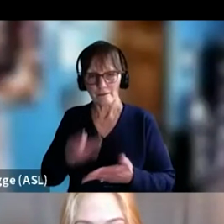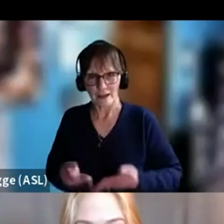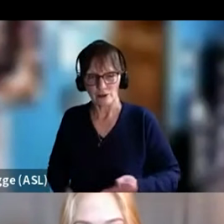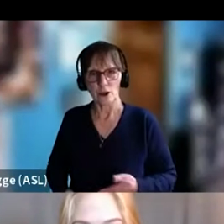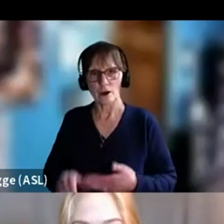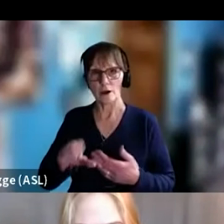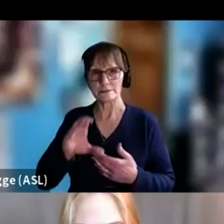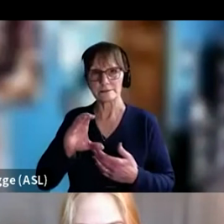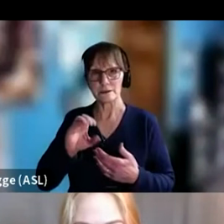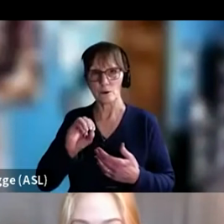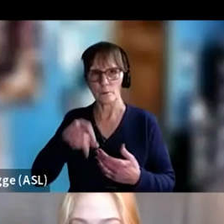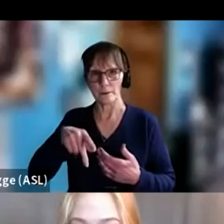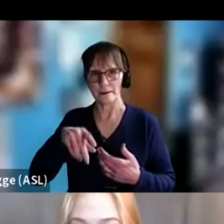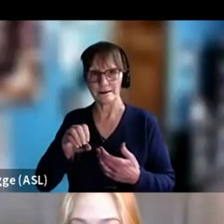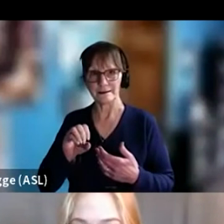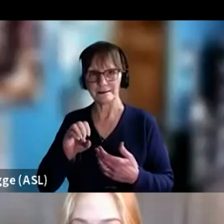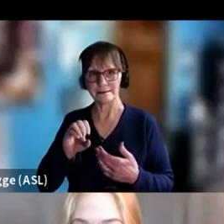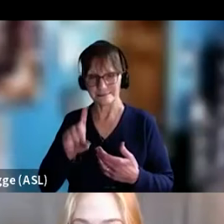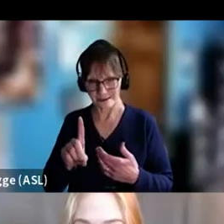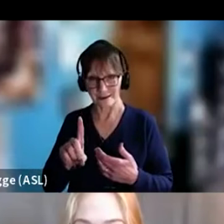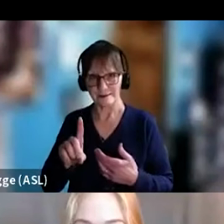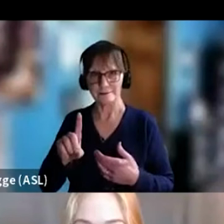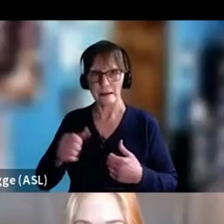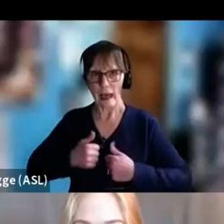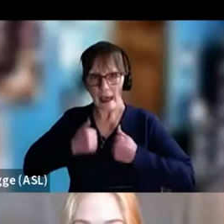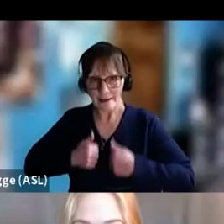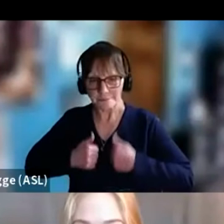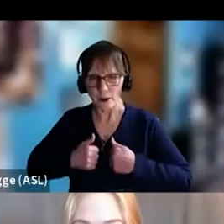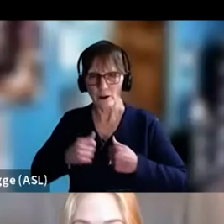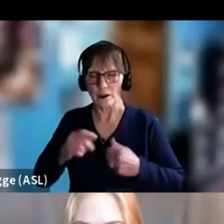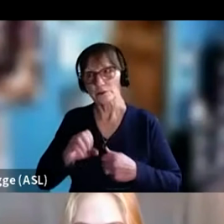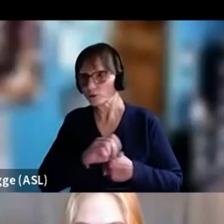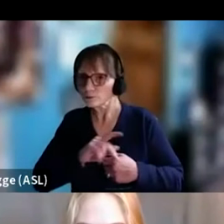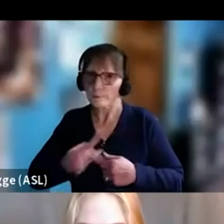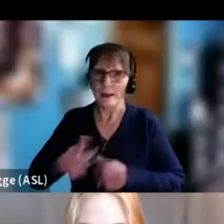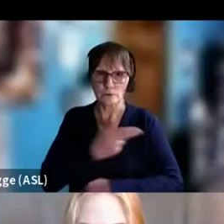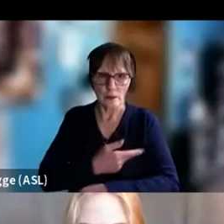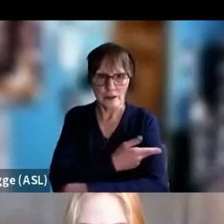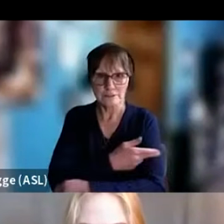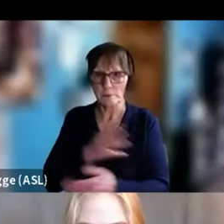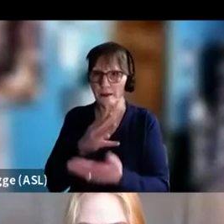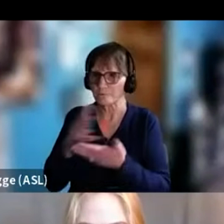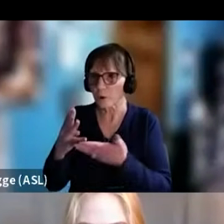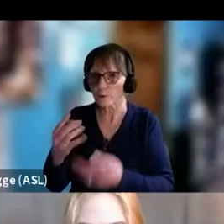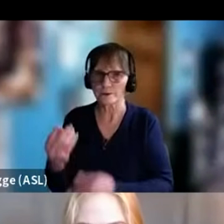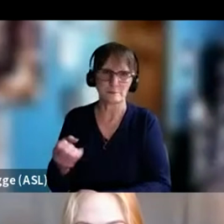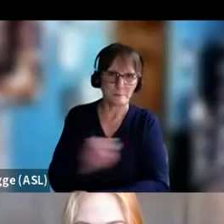And so frequently every four to six weeks end up in the hospital with pneumonia issues and has a long history. Remember they're 73,